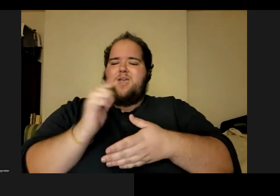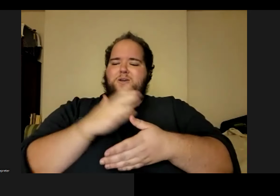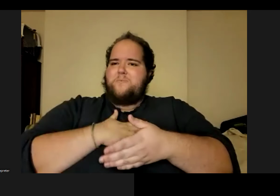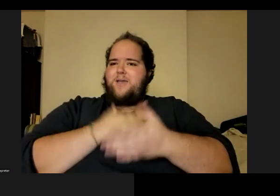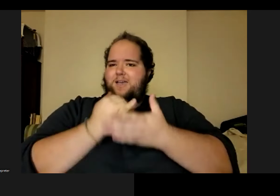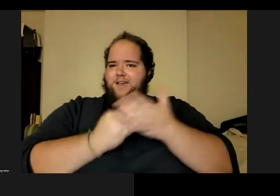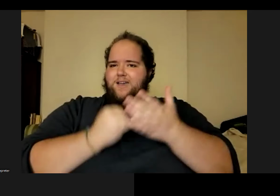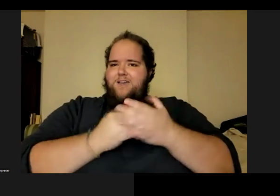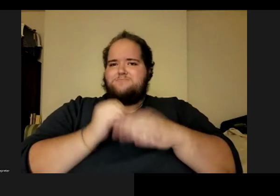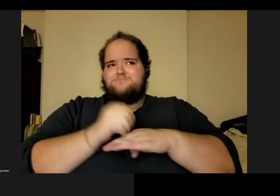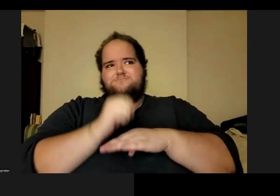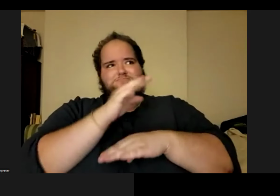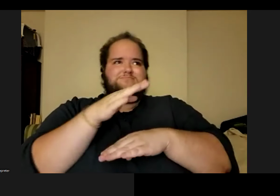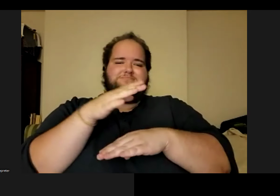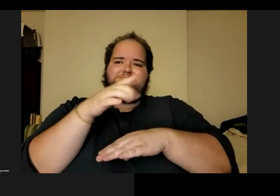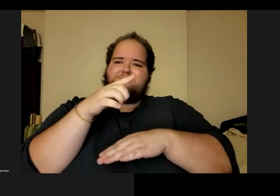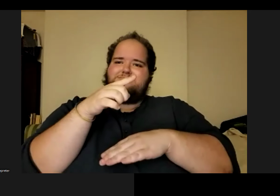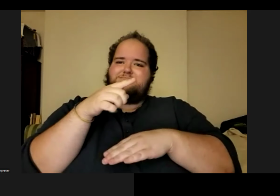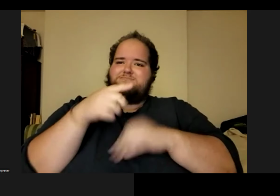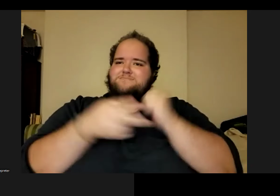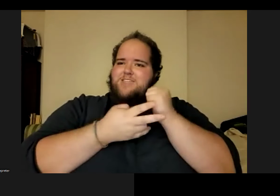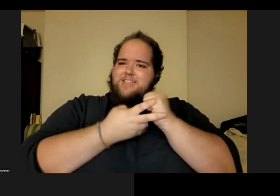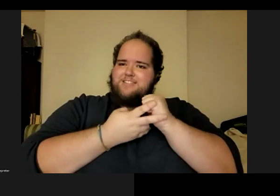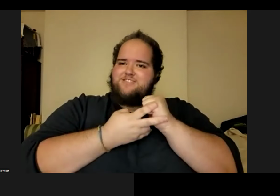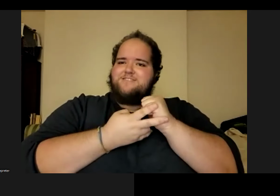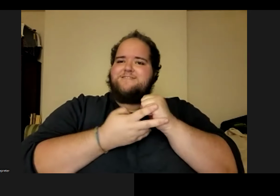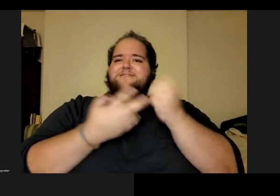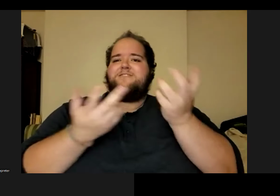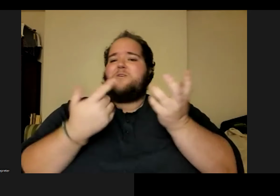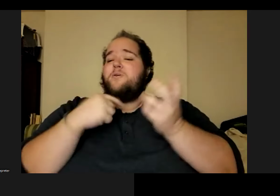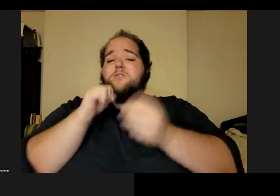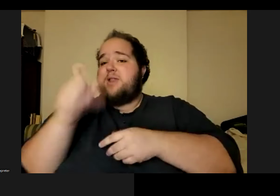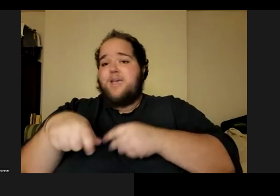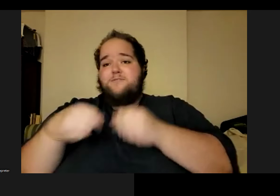You don't have to put a whole pile of information in there for that but